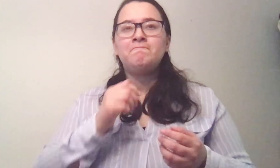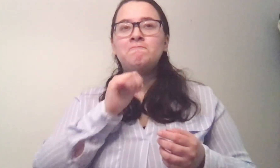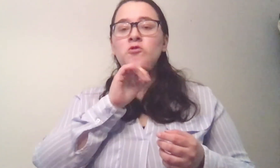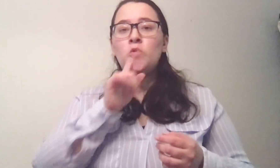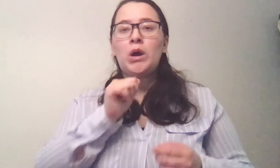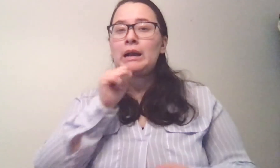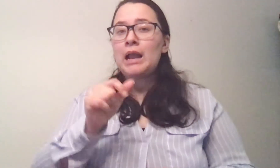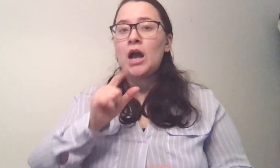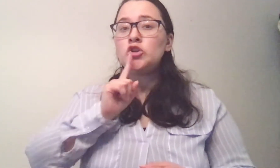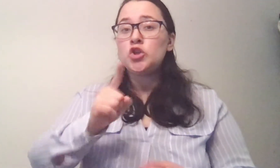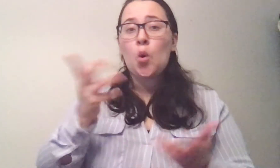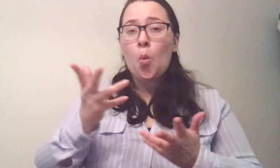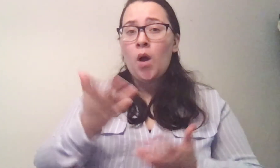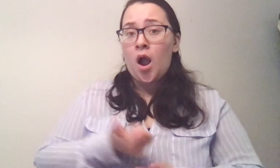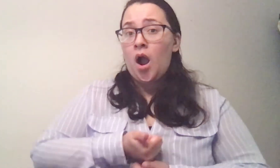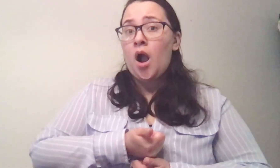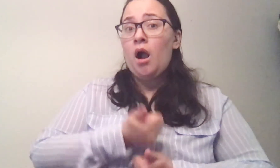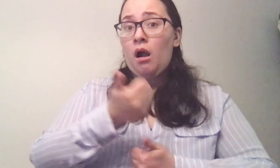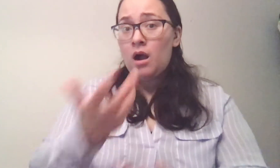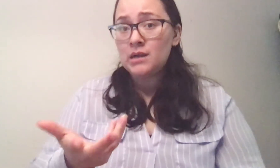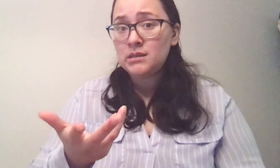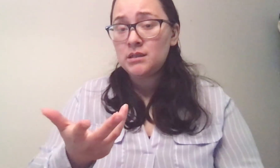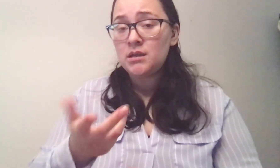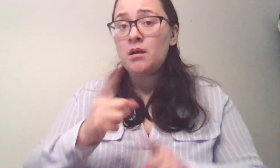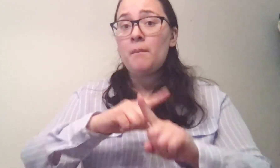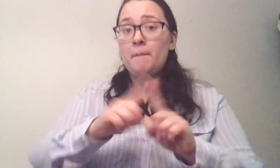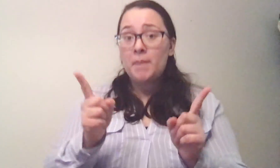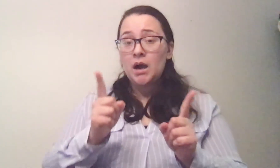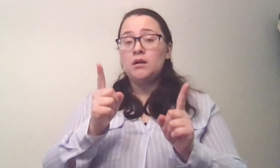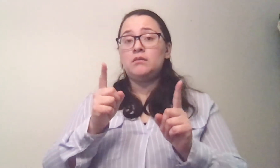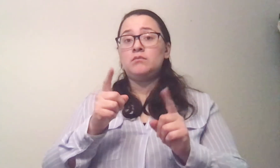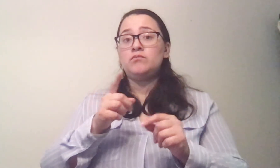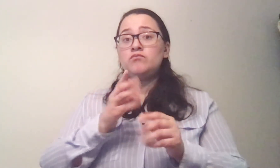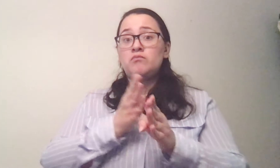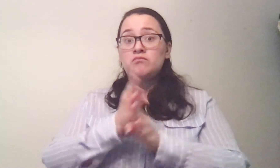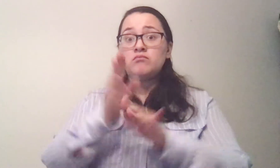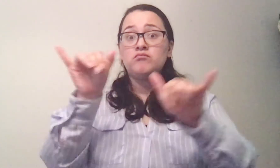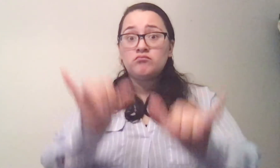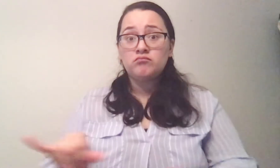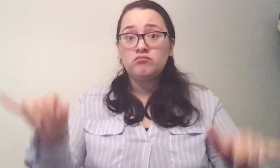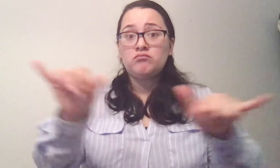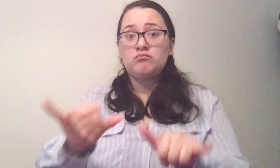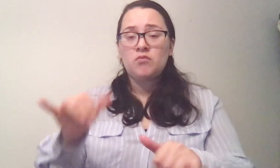Not really sure what causes it, but it is common.